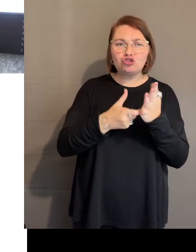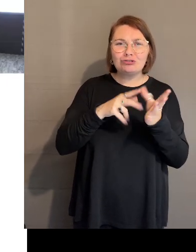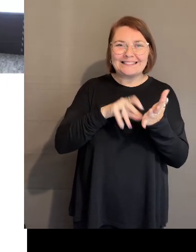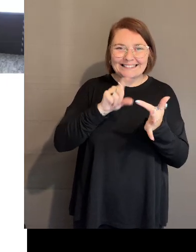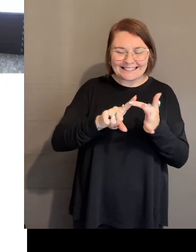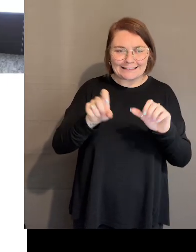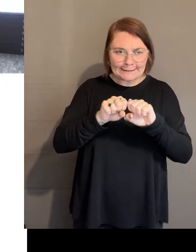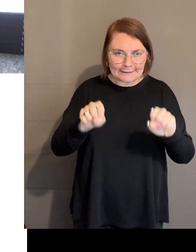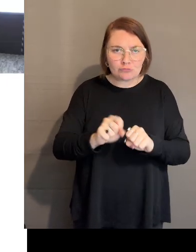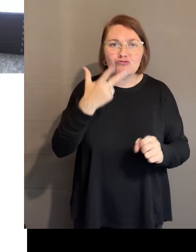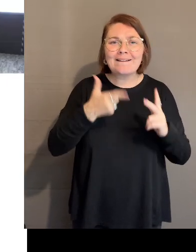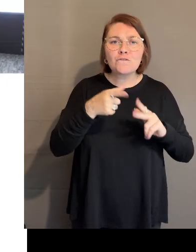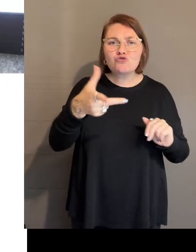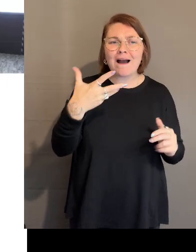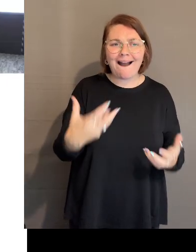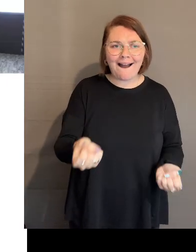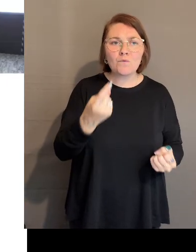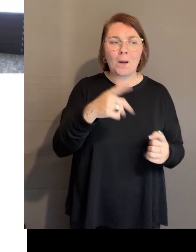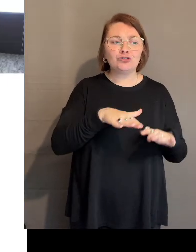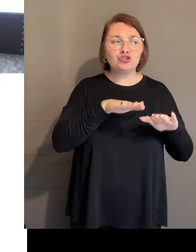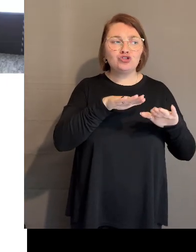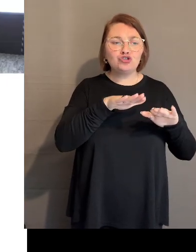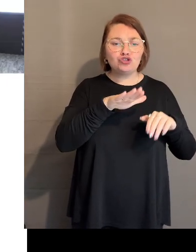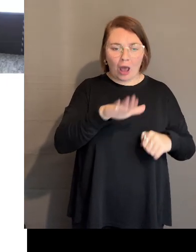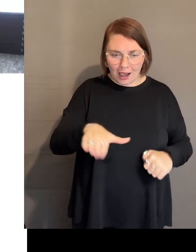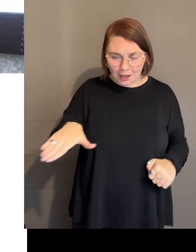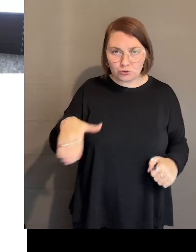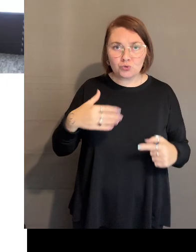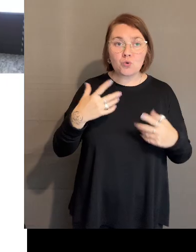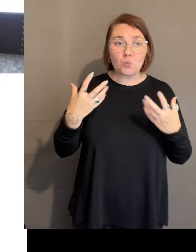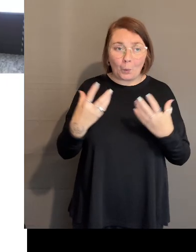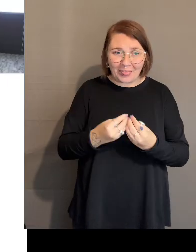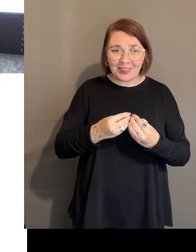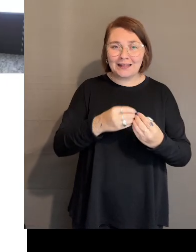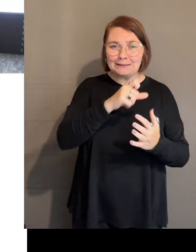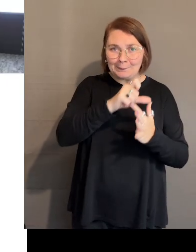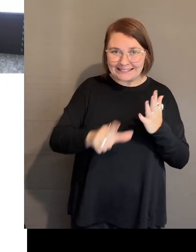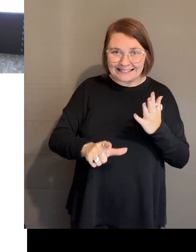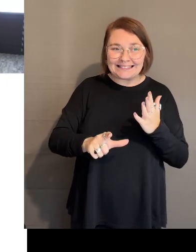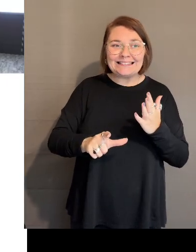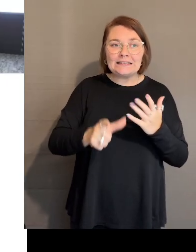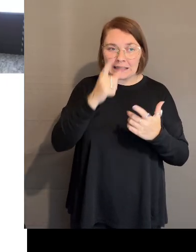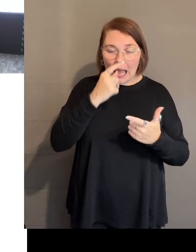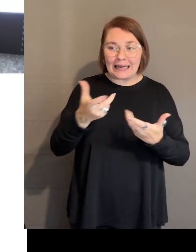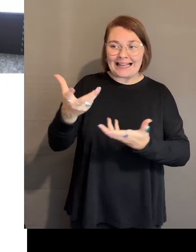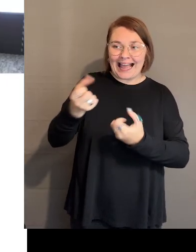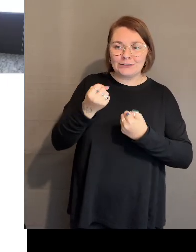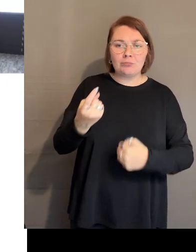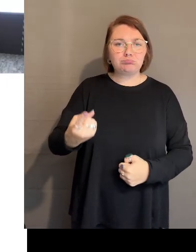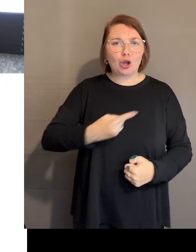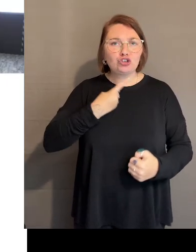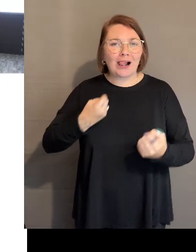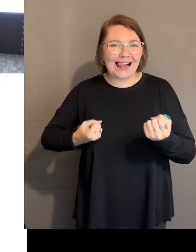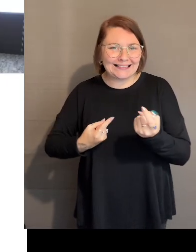If you have, A child with a disability, you can get personal assistance.